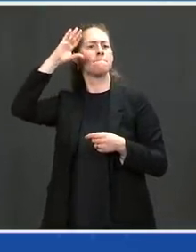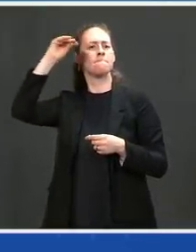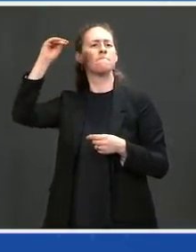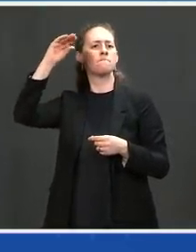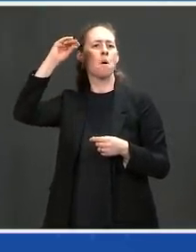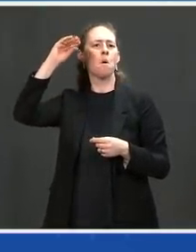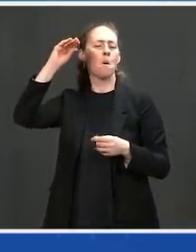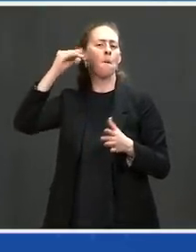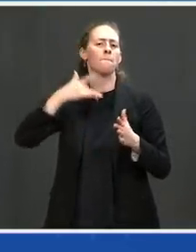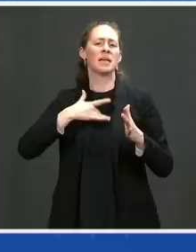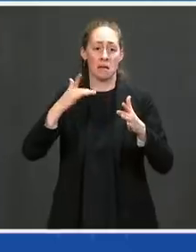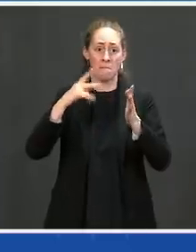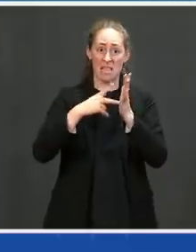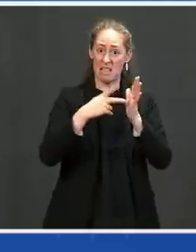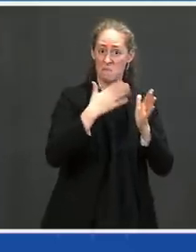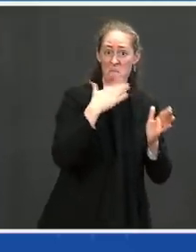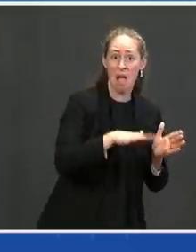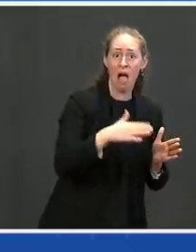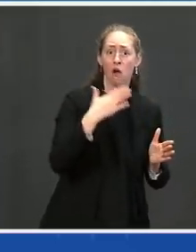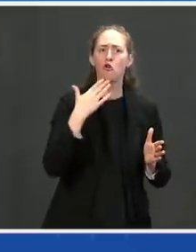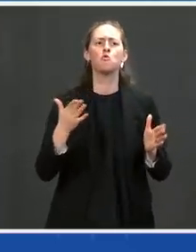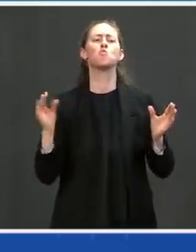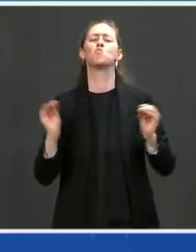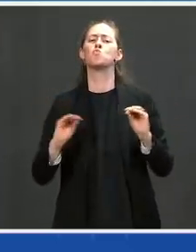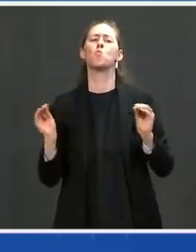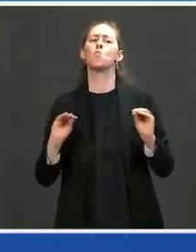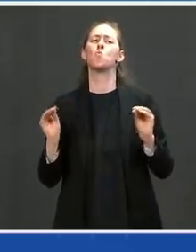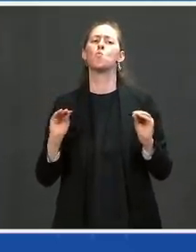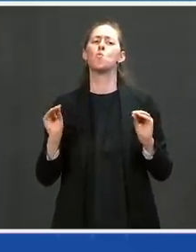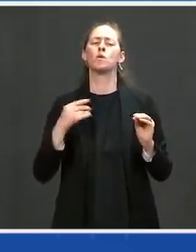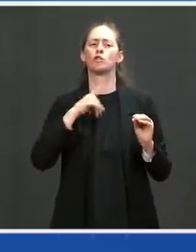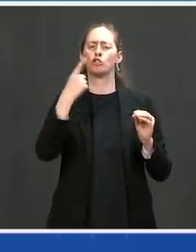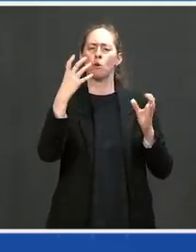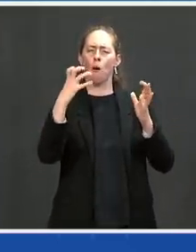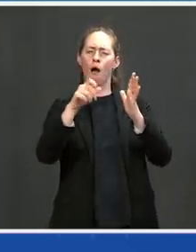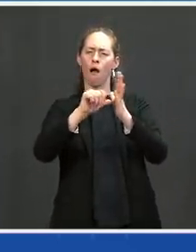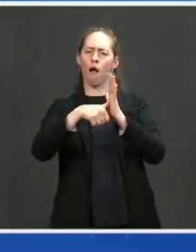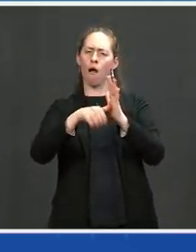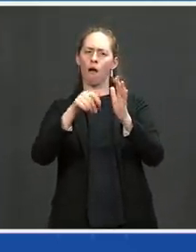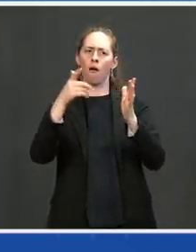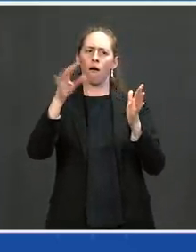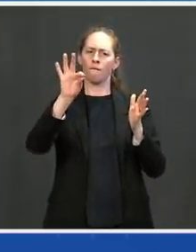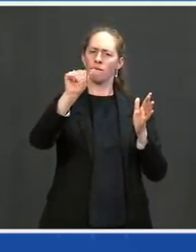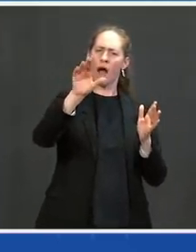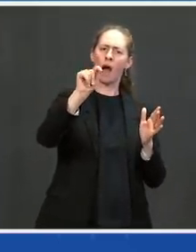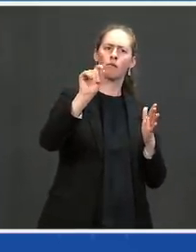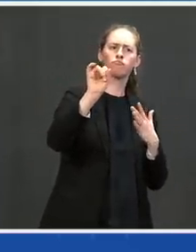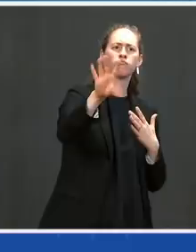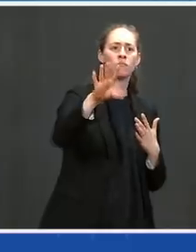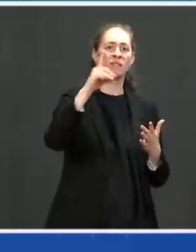But the idea that we have tens of thousands of kids in these God-awful facilities